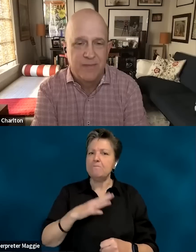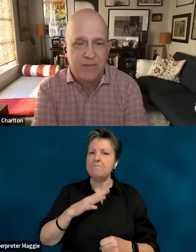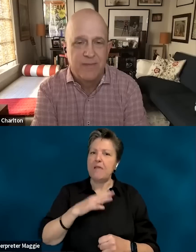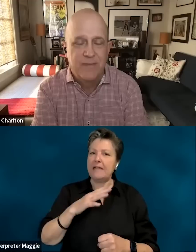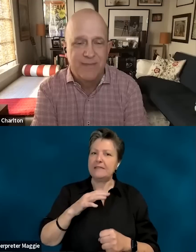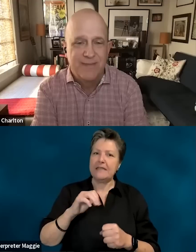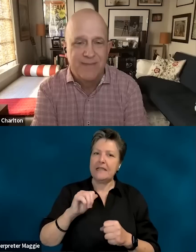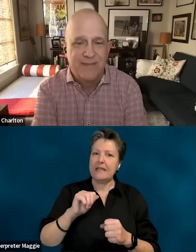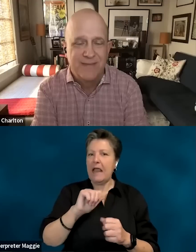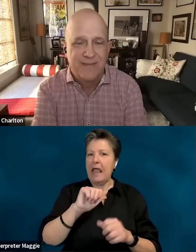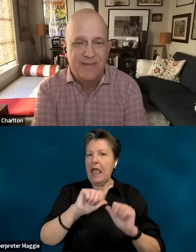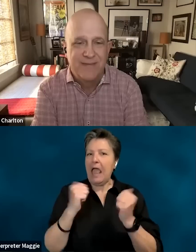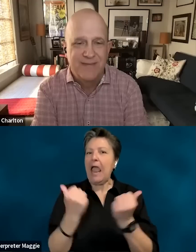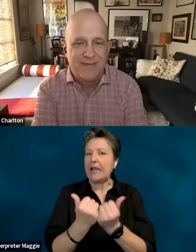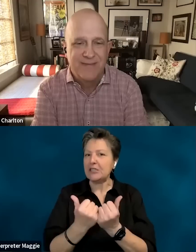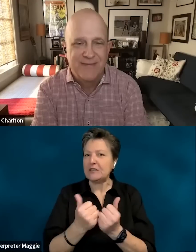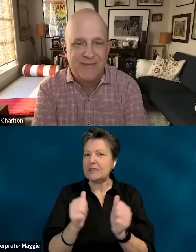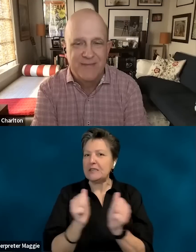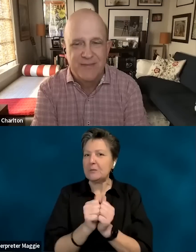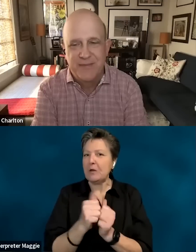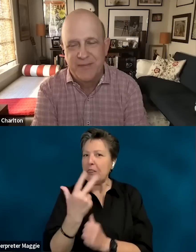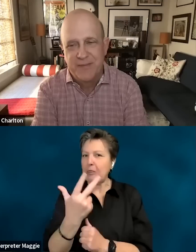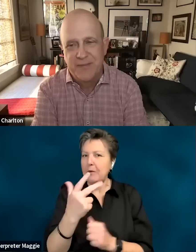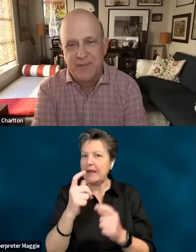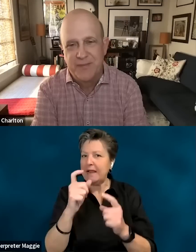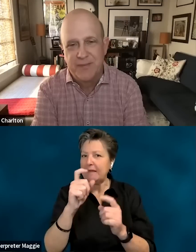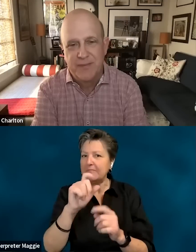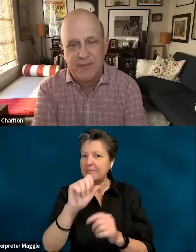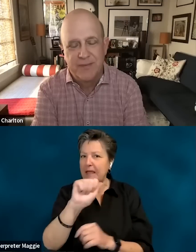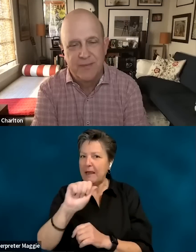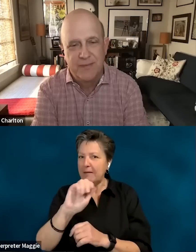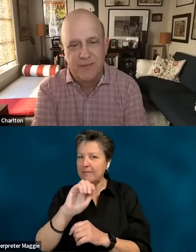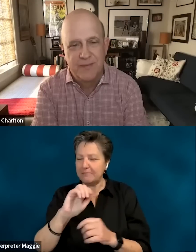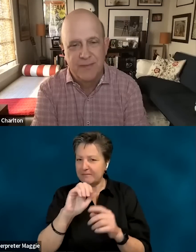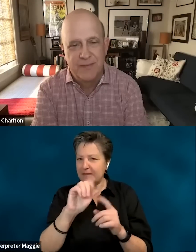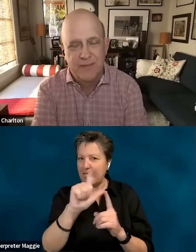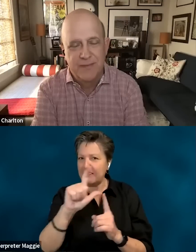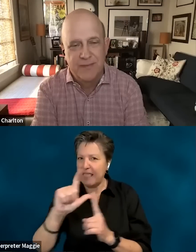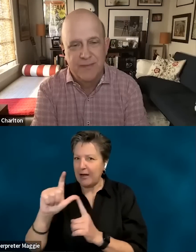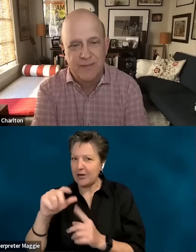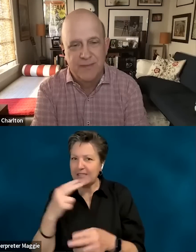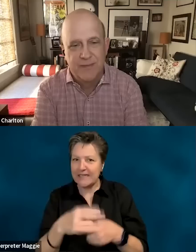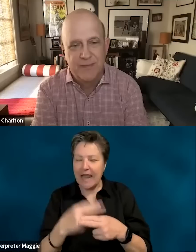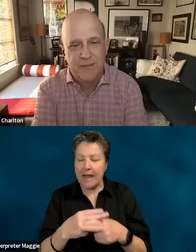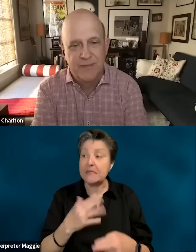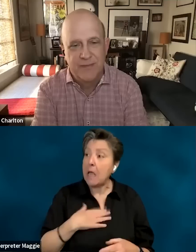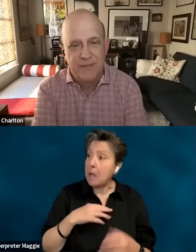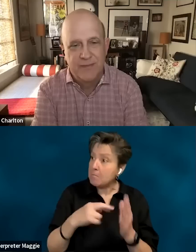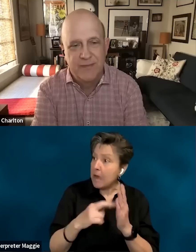We can guess what some of those might be. And to this day he was like, "Look, my reps follow up on my relationships."